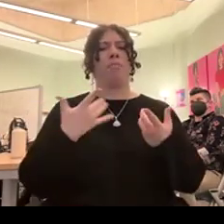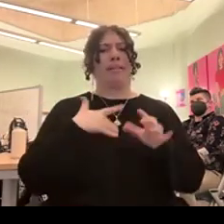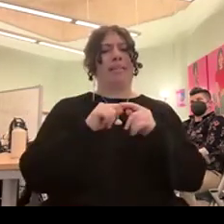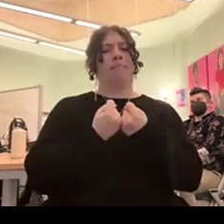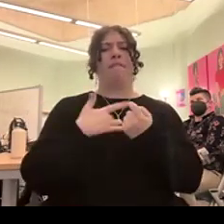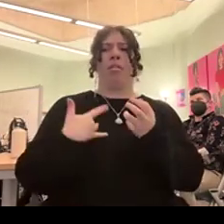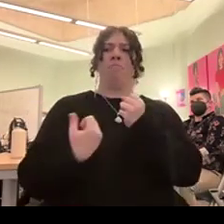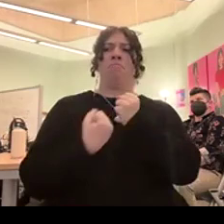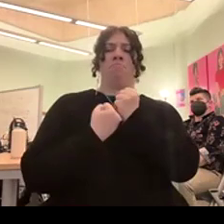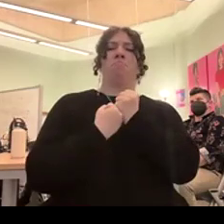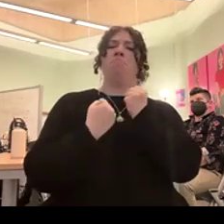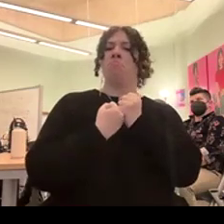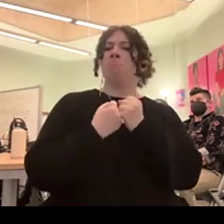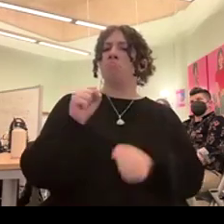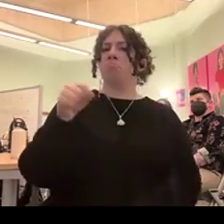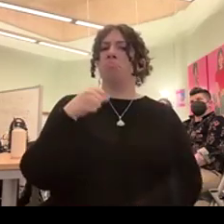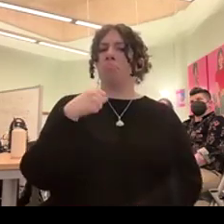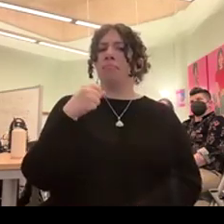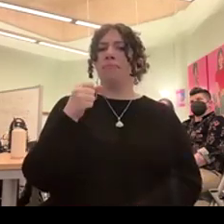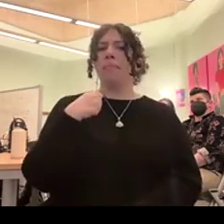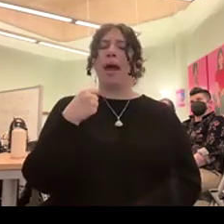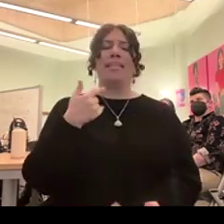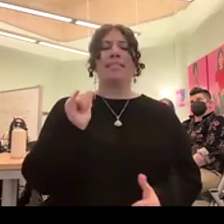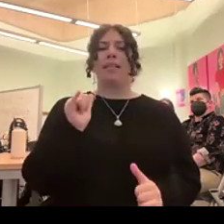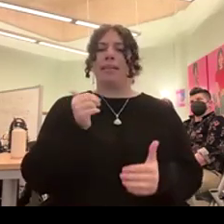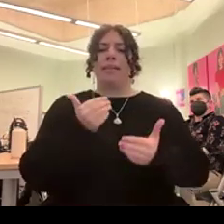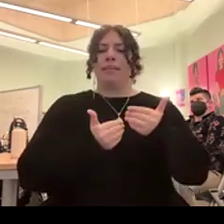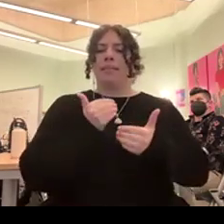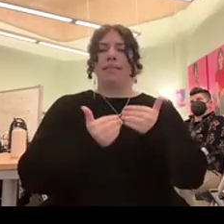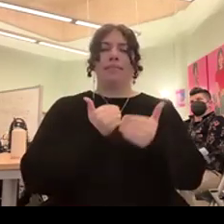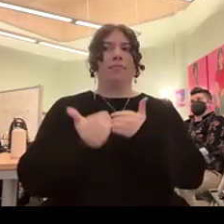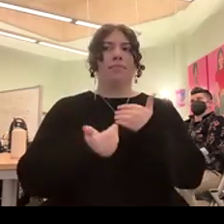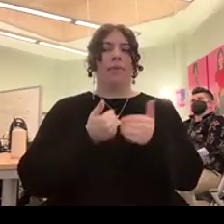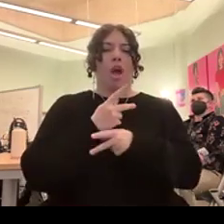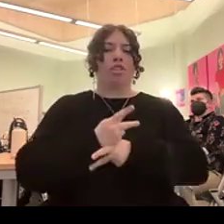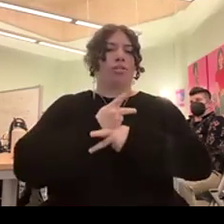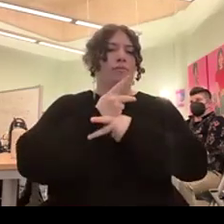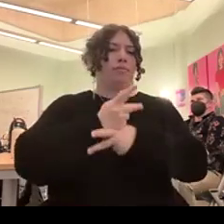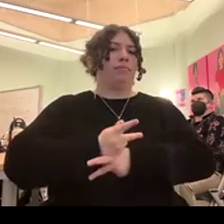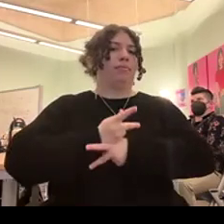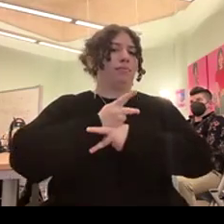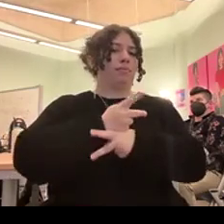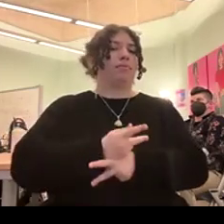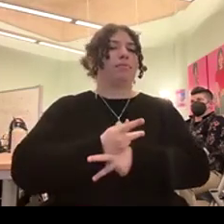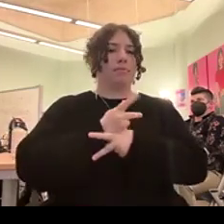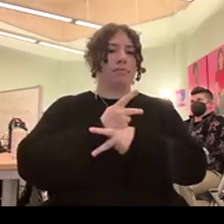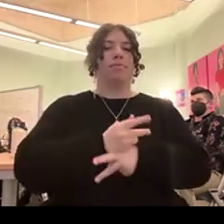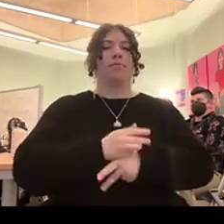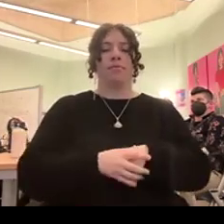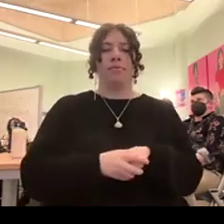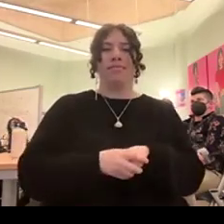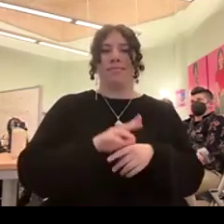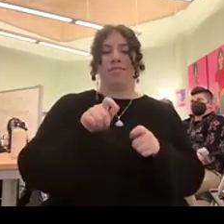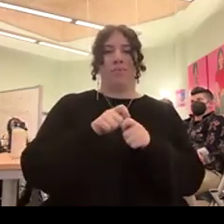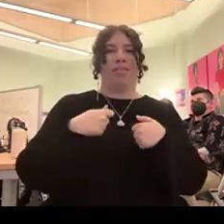but I'm leaning in more on the... I just proceed with caution a little bit more now the older I've